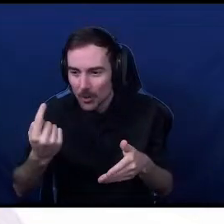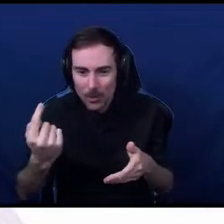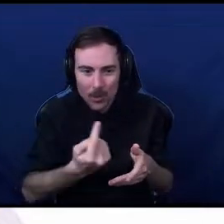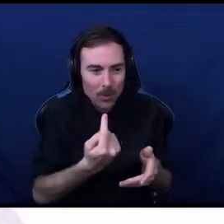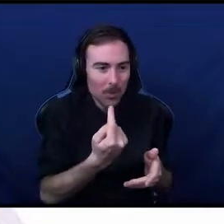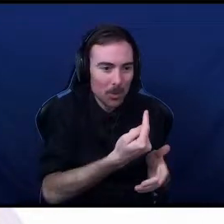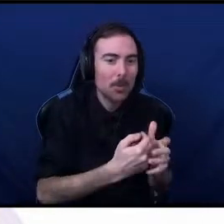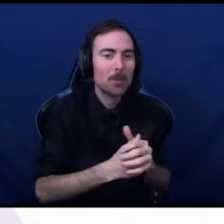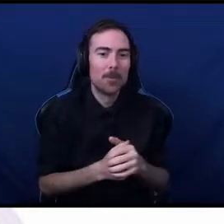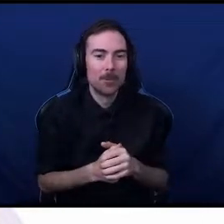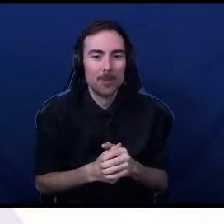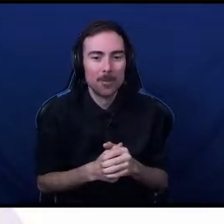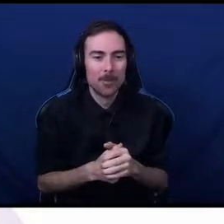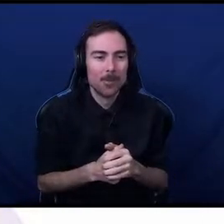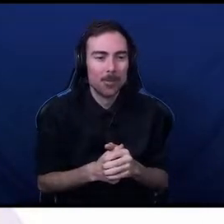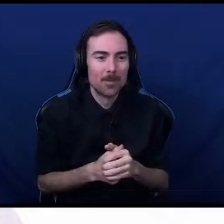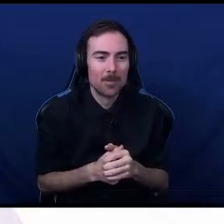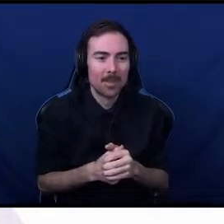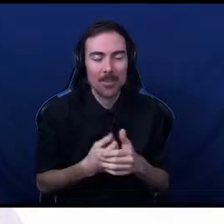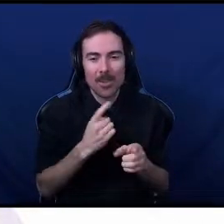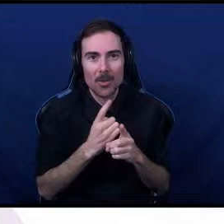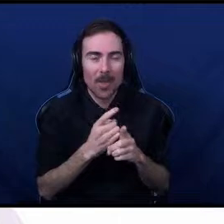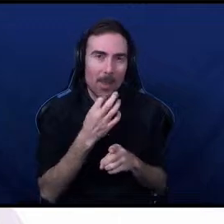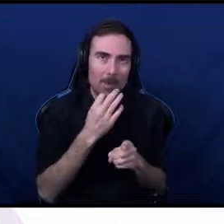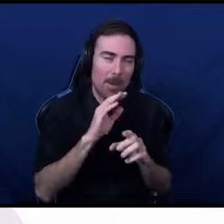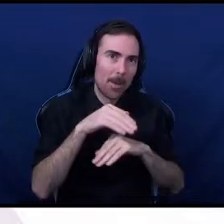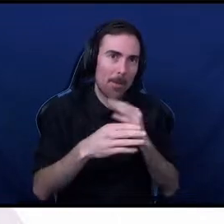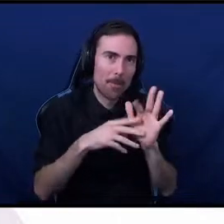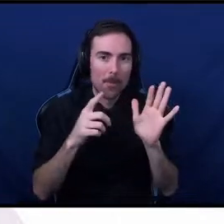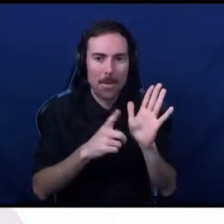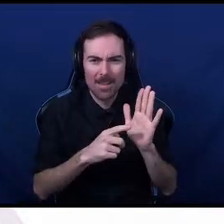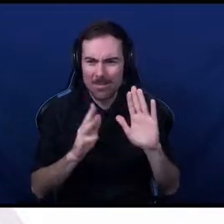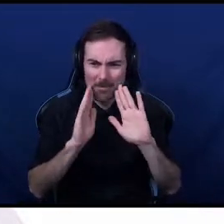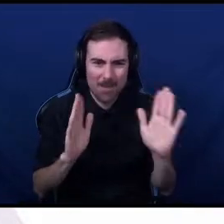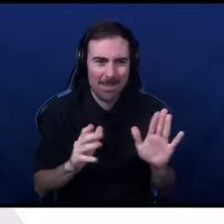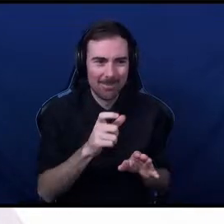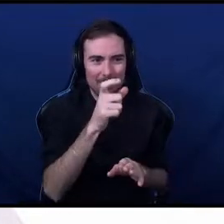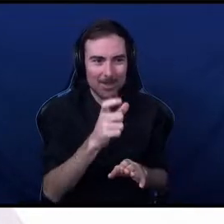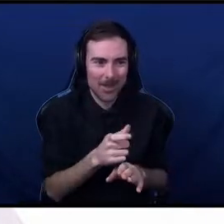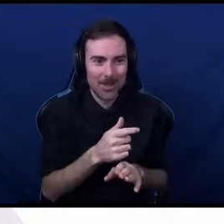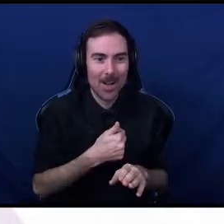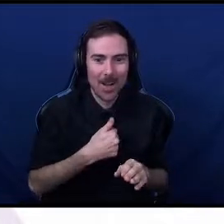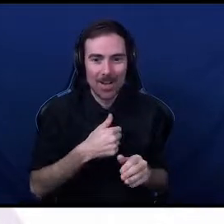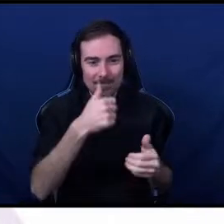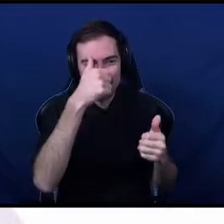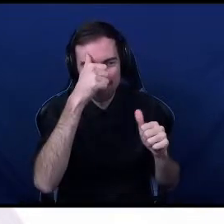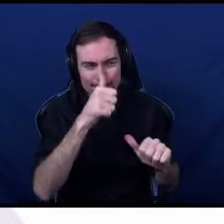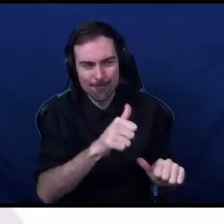give some some words about Mel. First of all, she's an incredible individual that I got to know about 2016 I think when